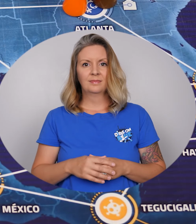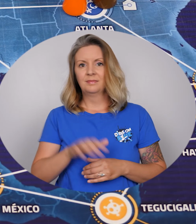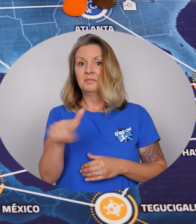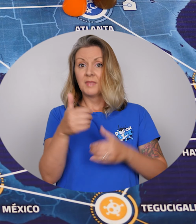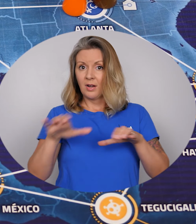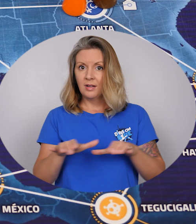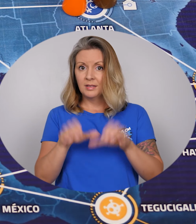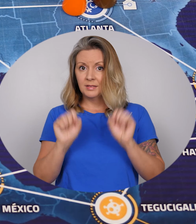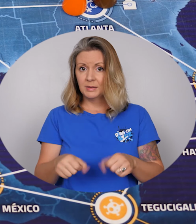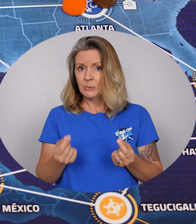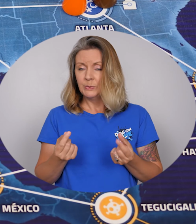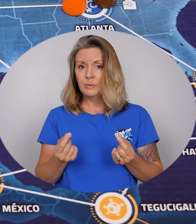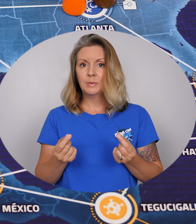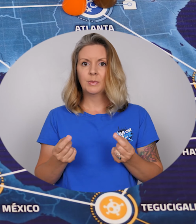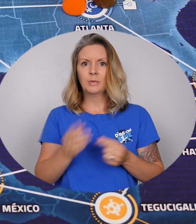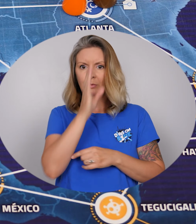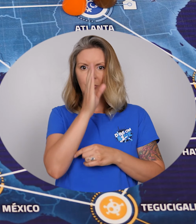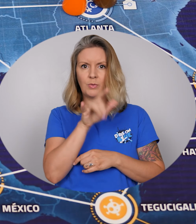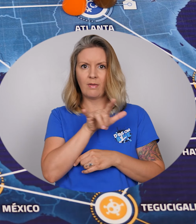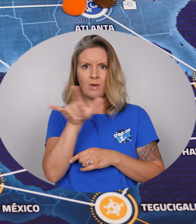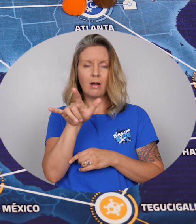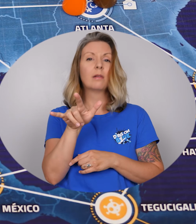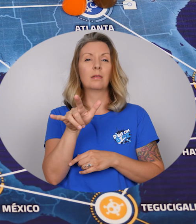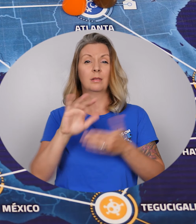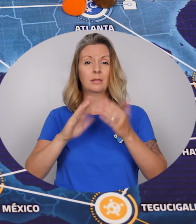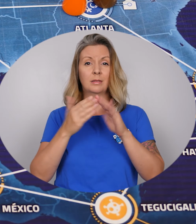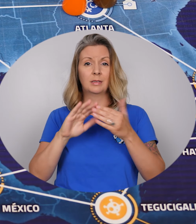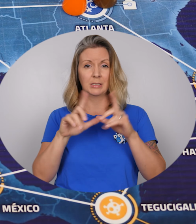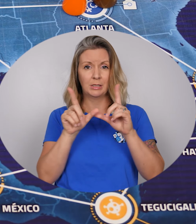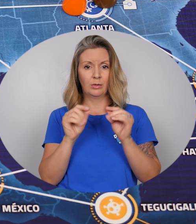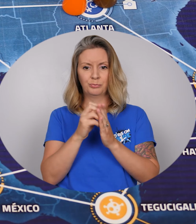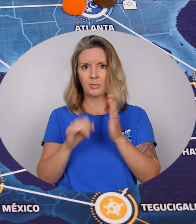pawn is with the Direct Flight action, by discarding one of your city cards, and moving